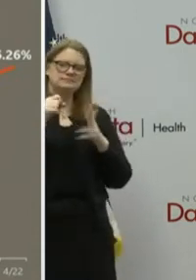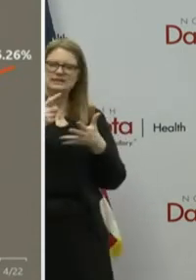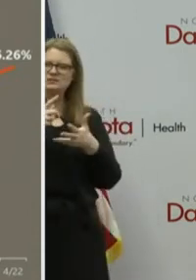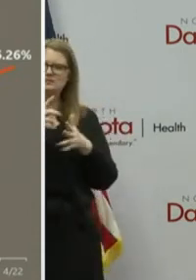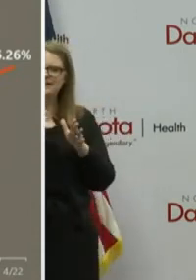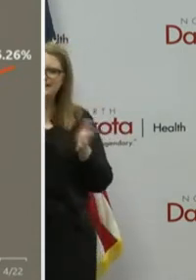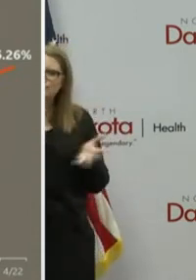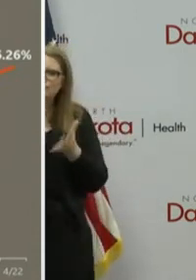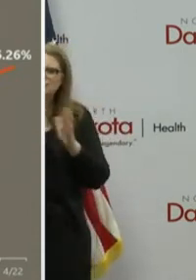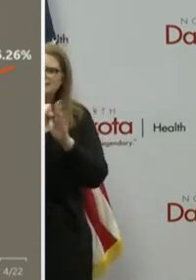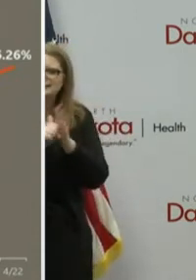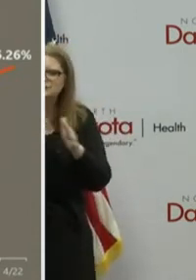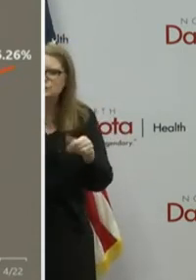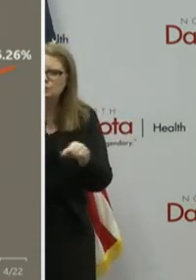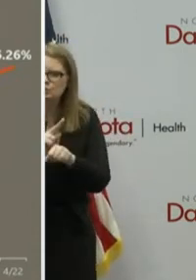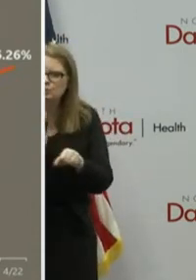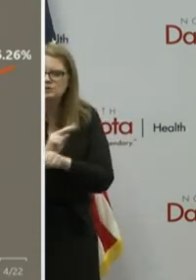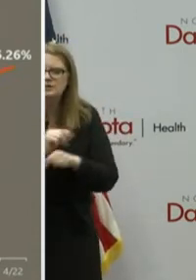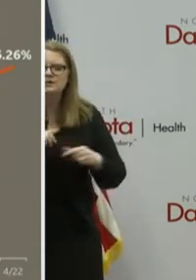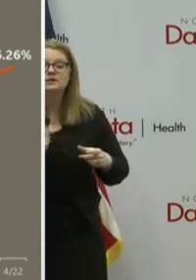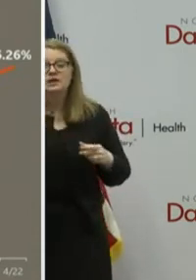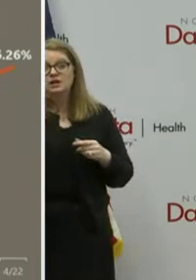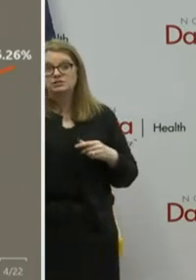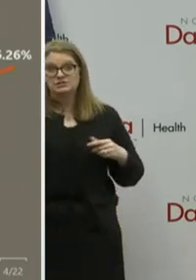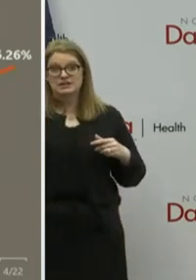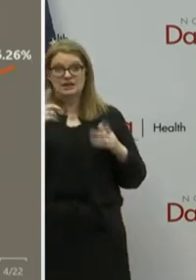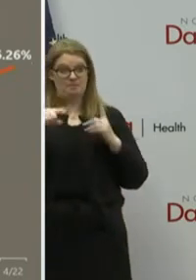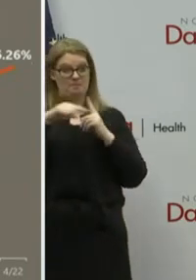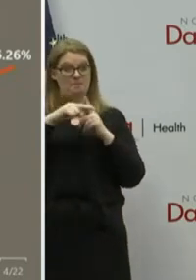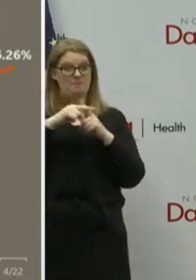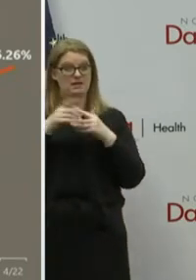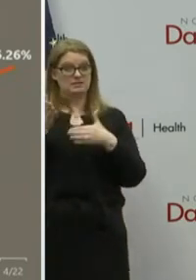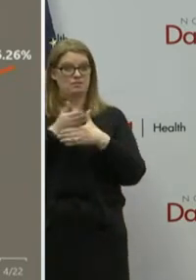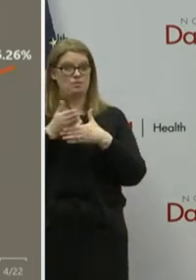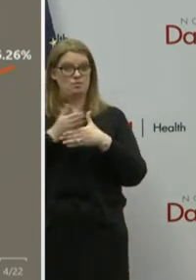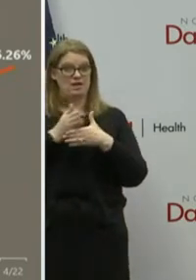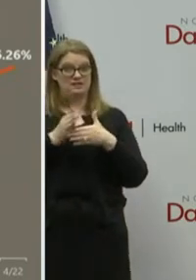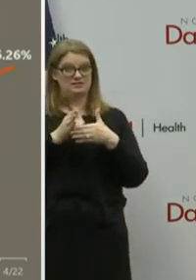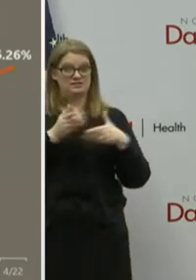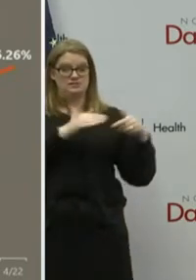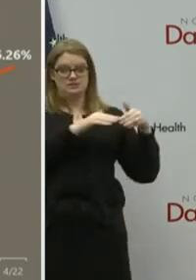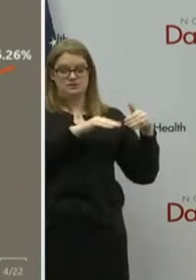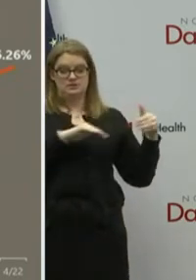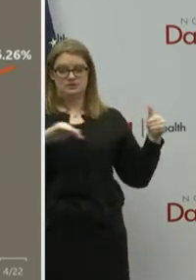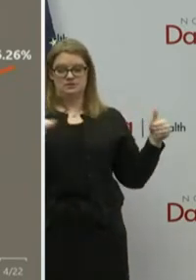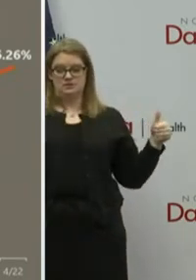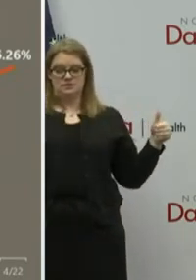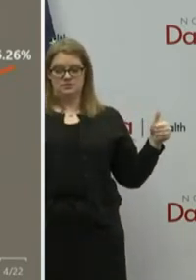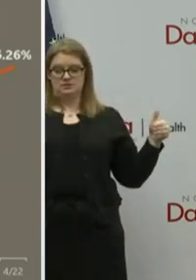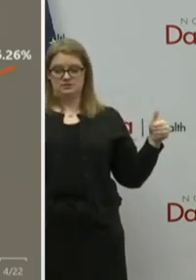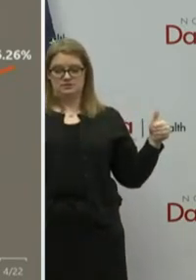NEGATING FACTORS THAT THEY WOULD LIKE STATES TO USE AS A GUIDELINE IS A DOWNWARD LINE IN